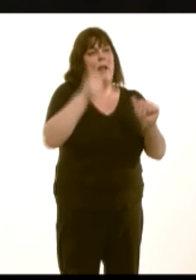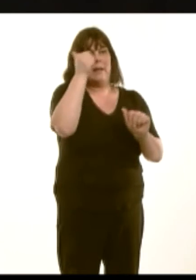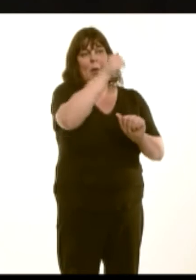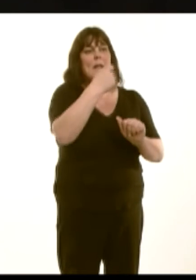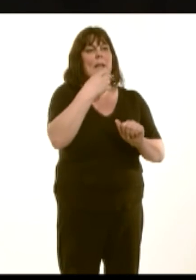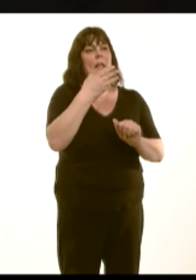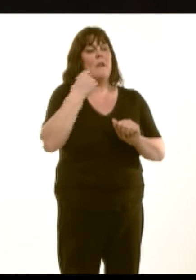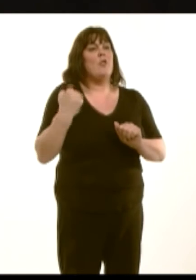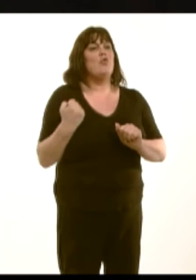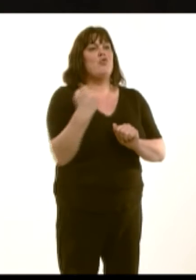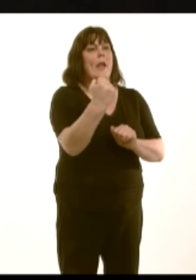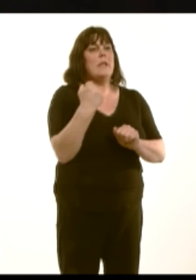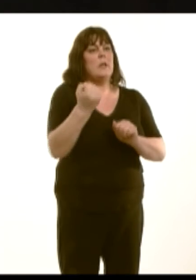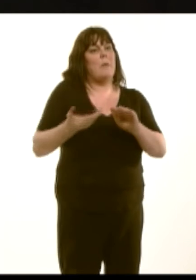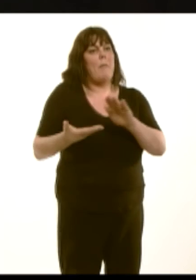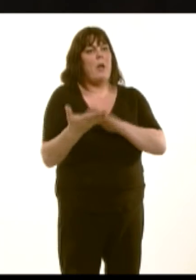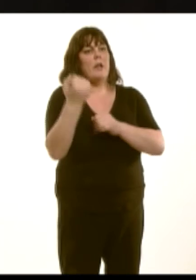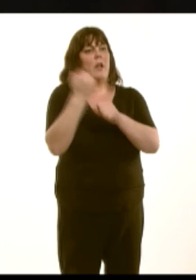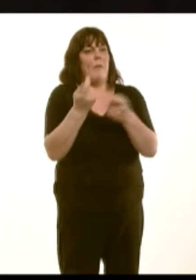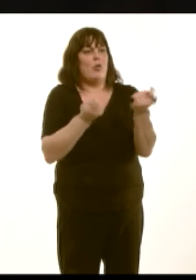train services has been deemed unnecessary.